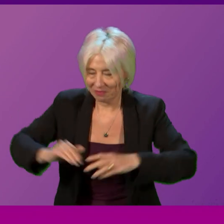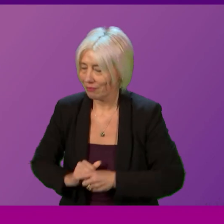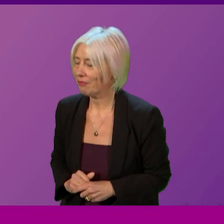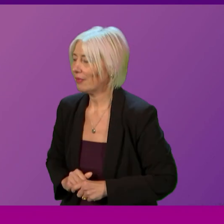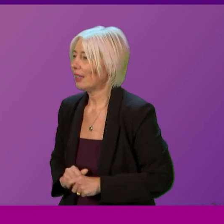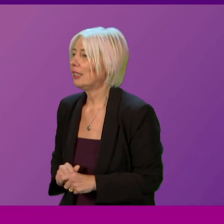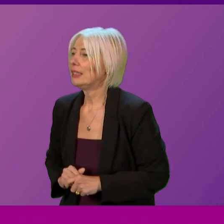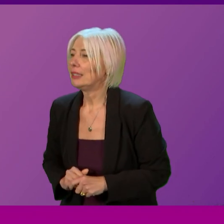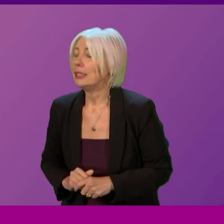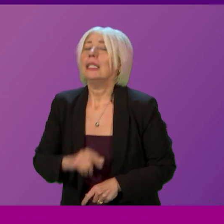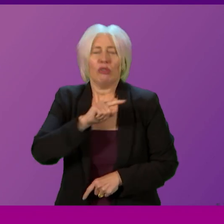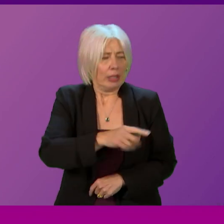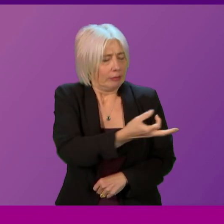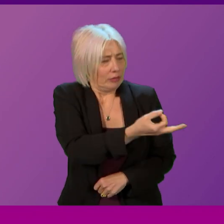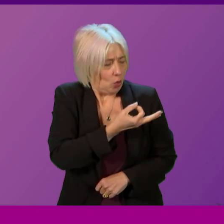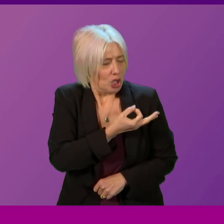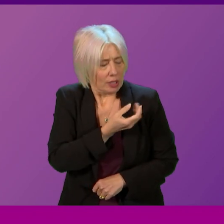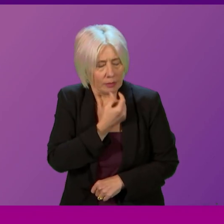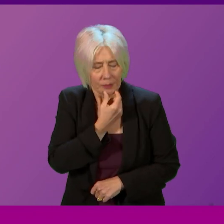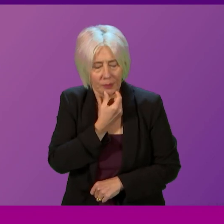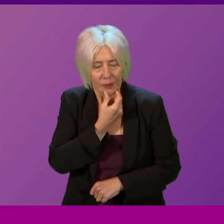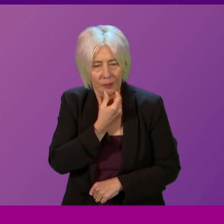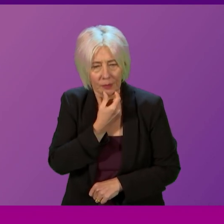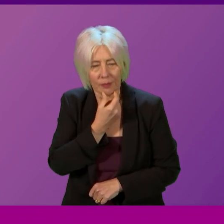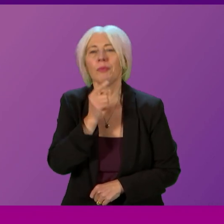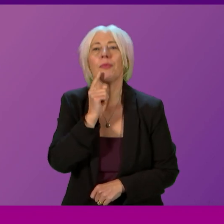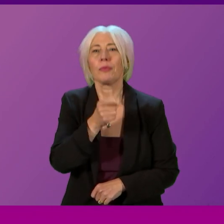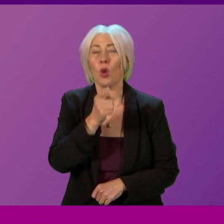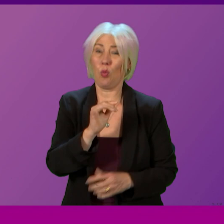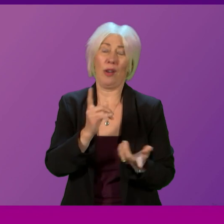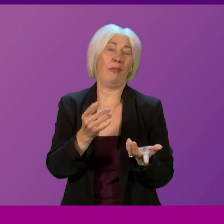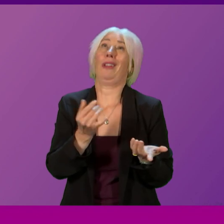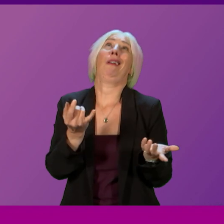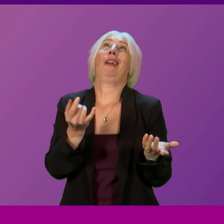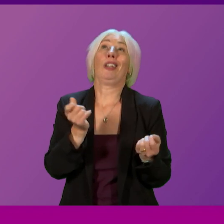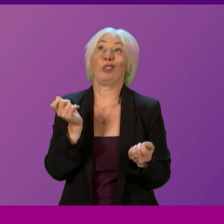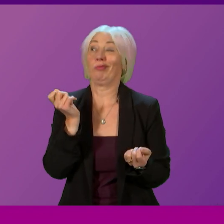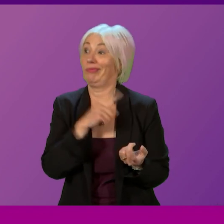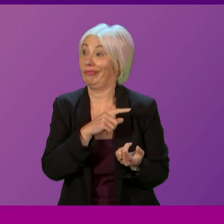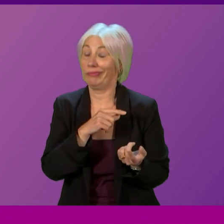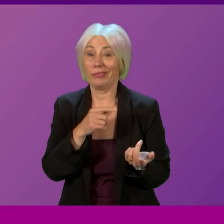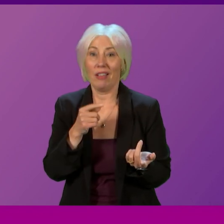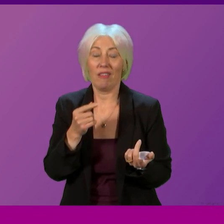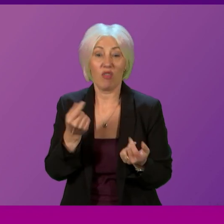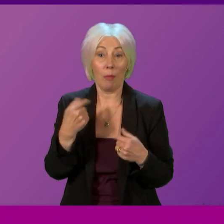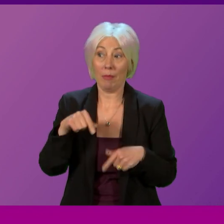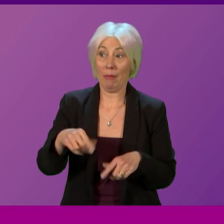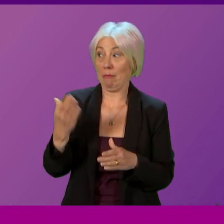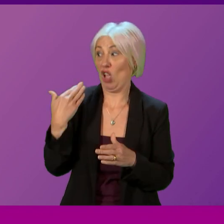The question highlights one of the ironies of previous lines of questioning at this First